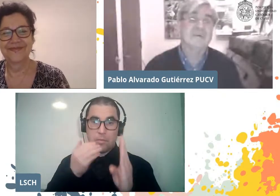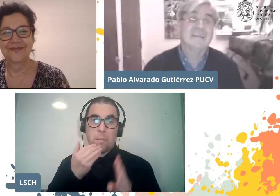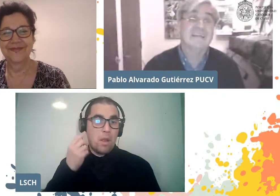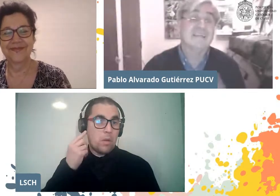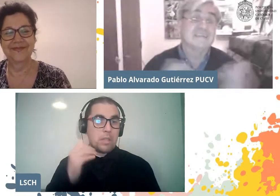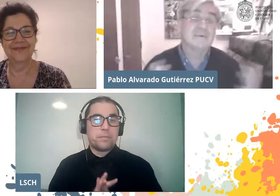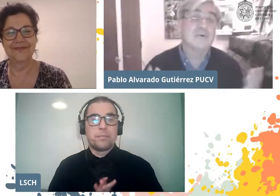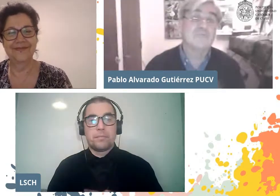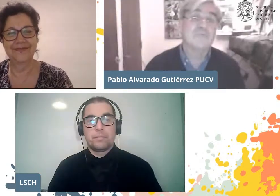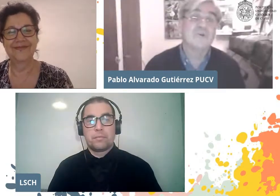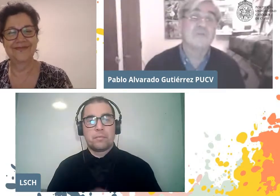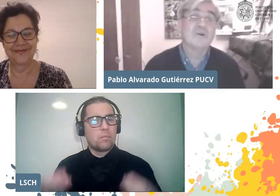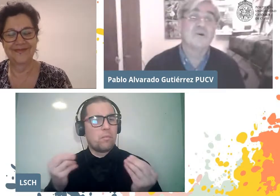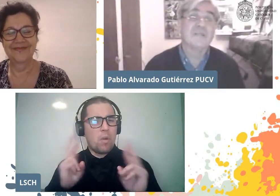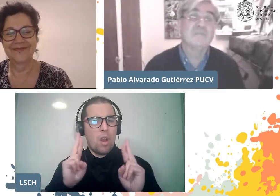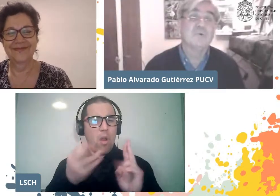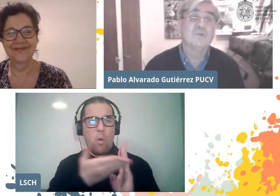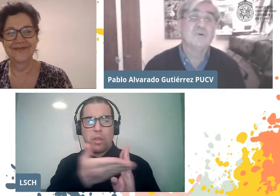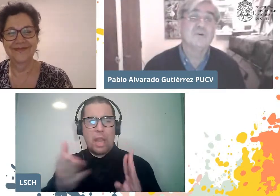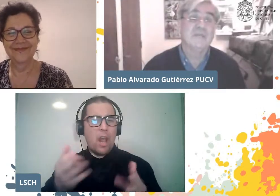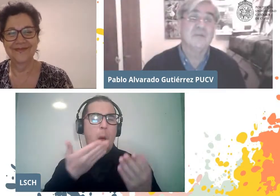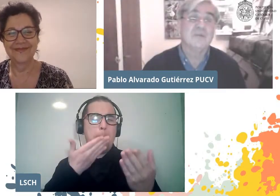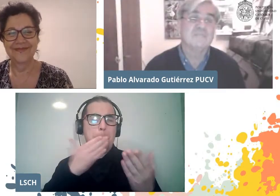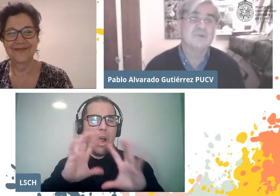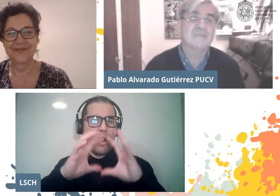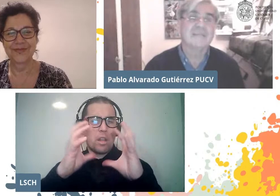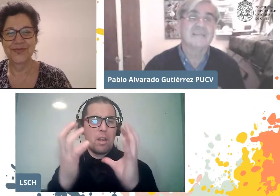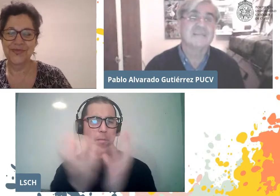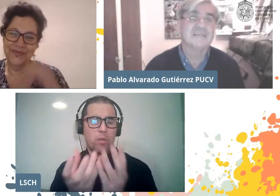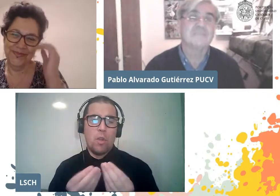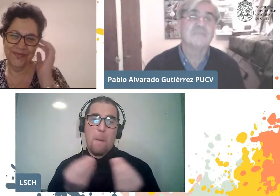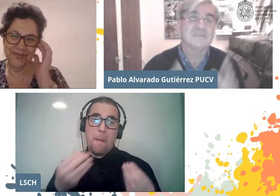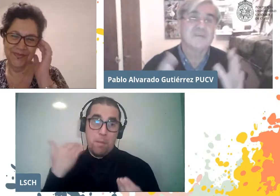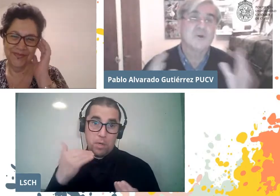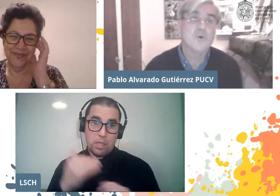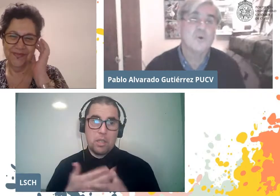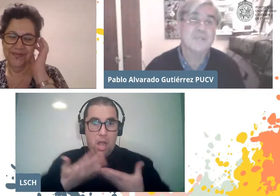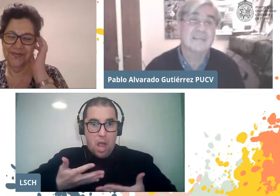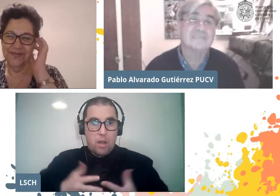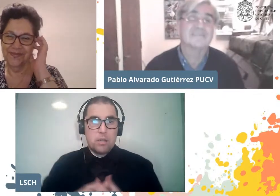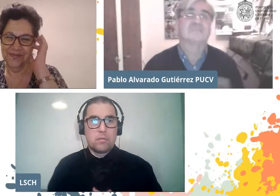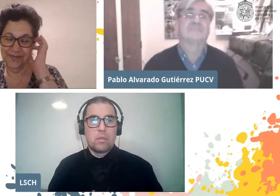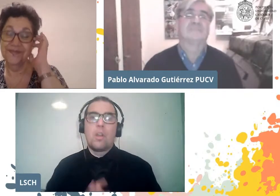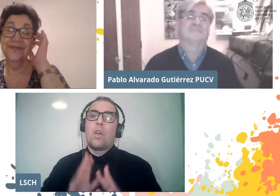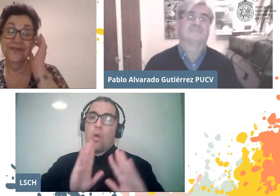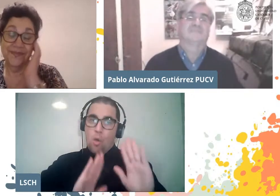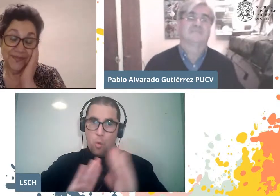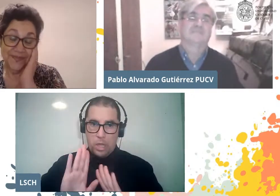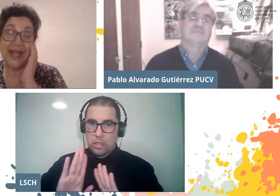I wish you all the best in the world, and the most important thing at this time is to take care of yourself.